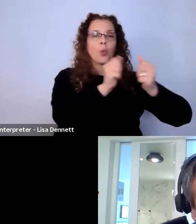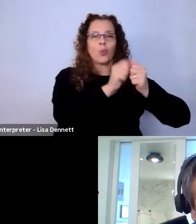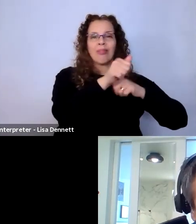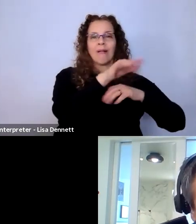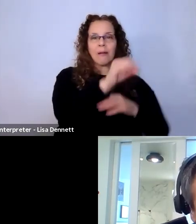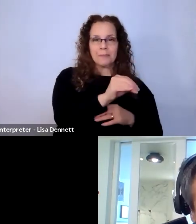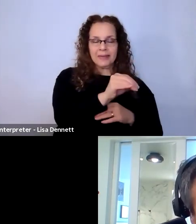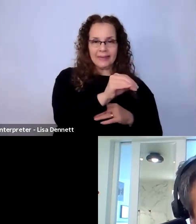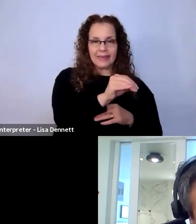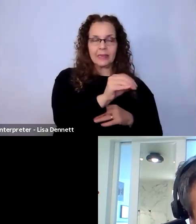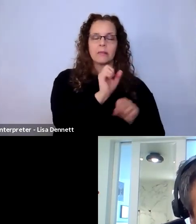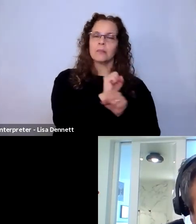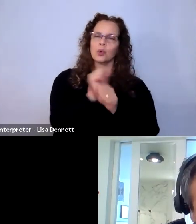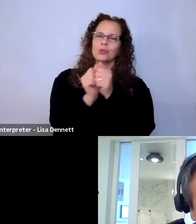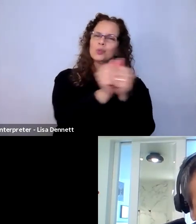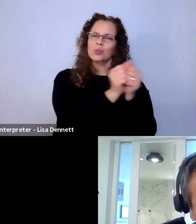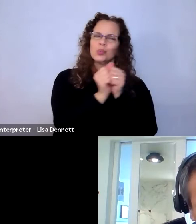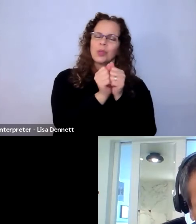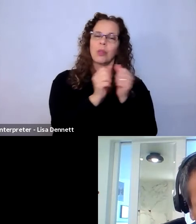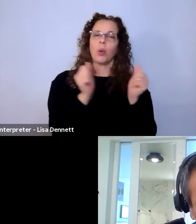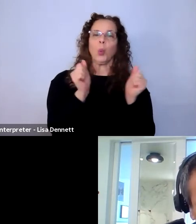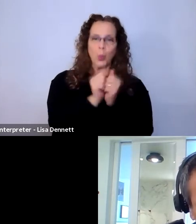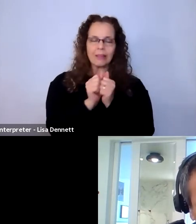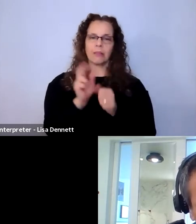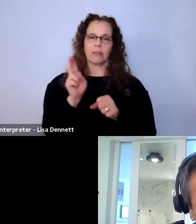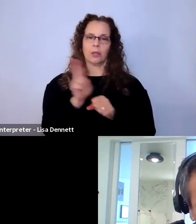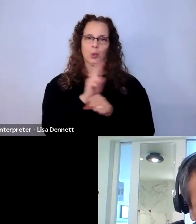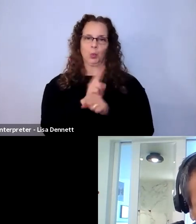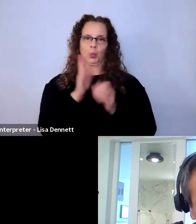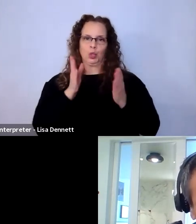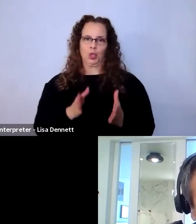work together with their users who are were left out of the conversation